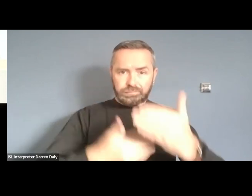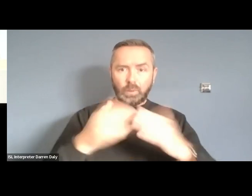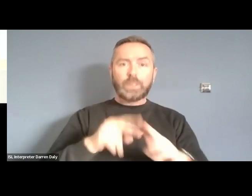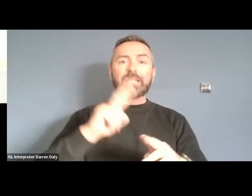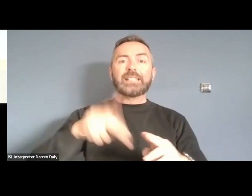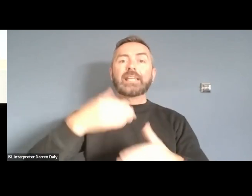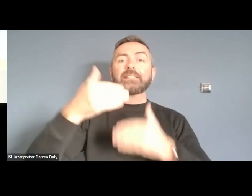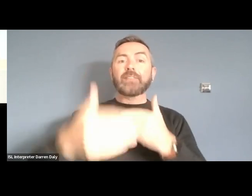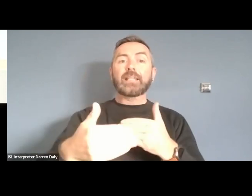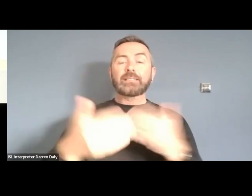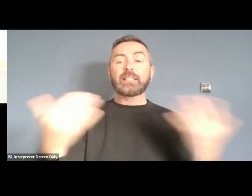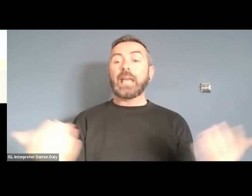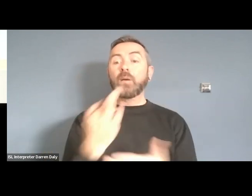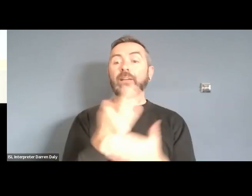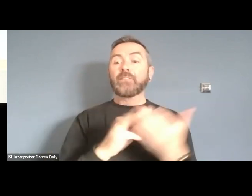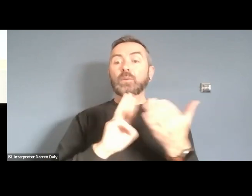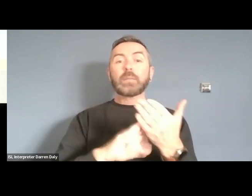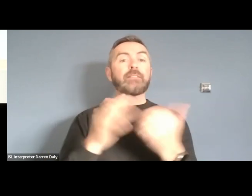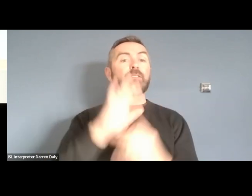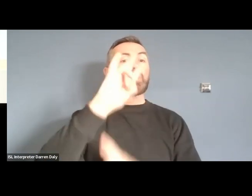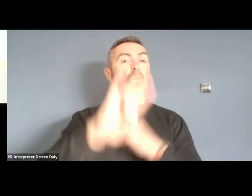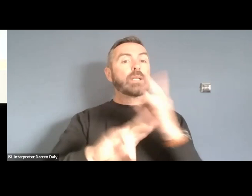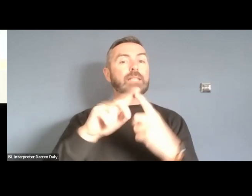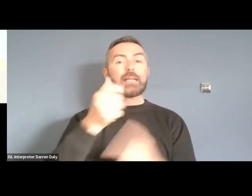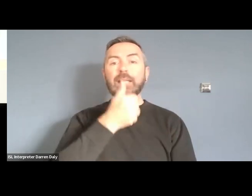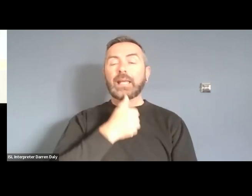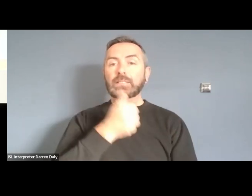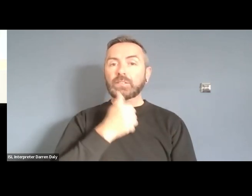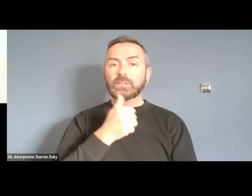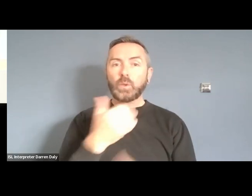We have just a few minutes now for questions and answers, so if you're